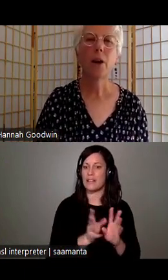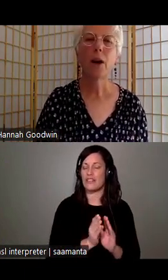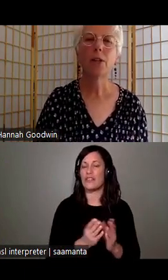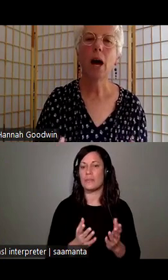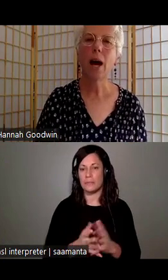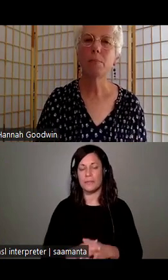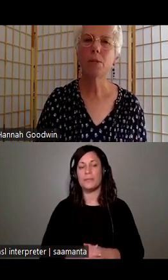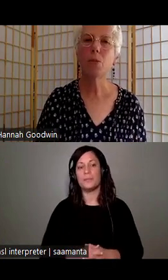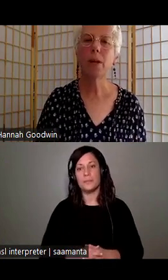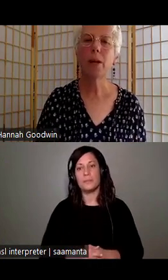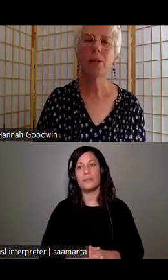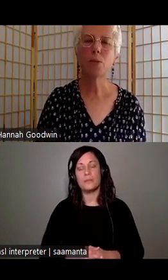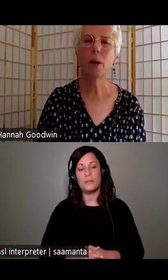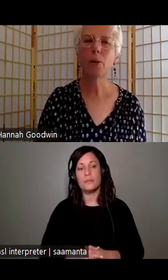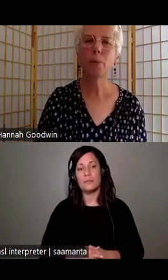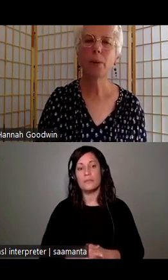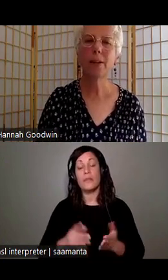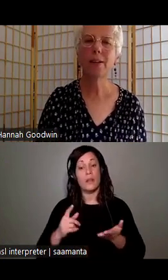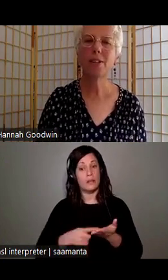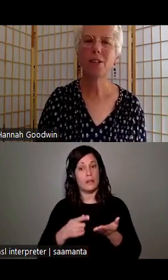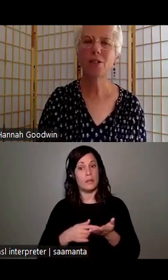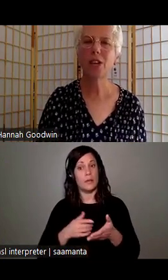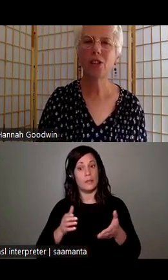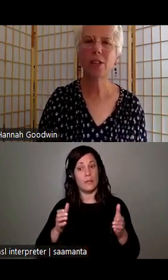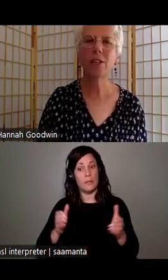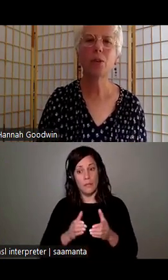There are times when a small group discussion